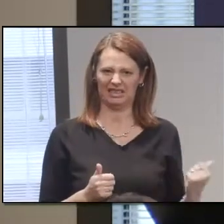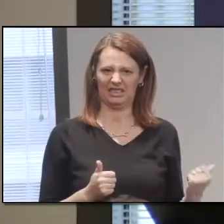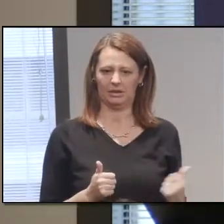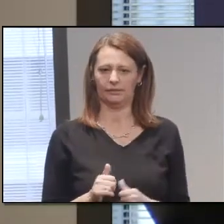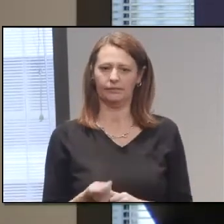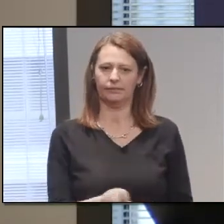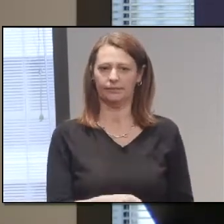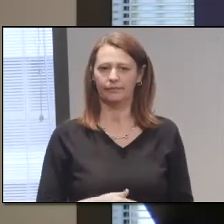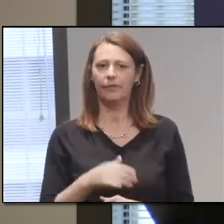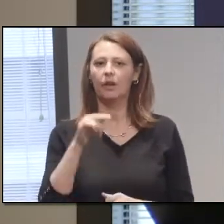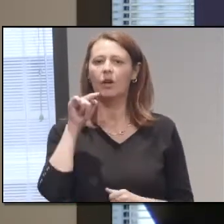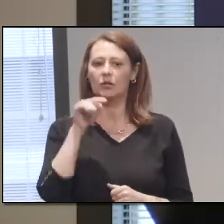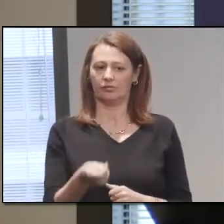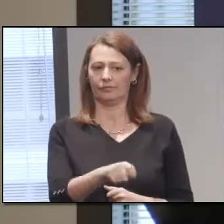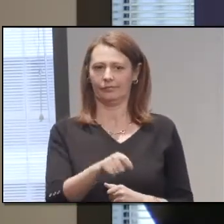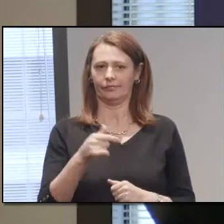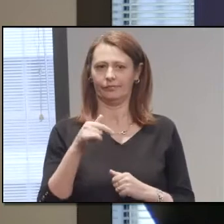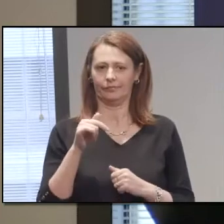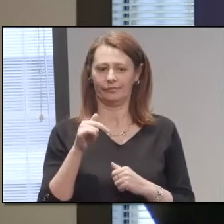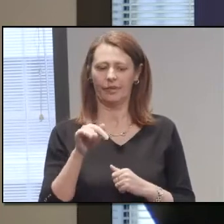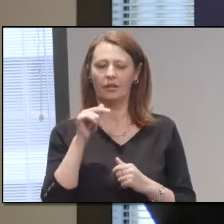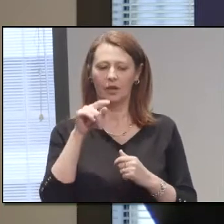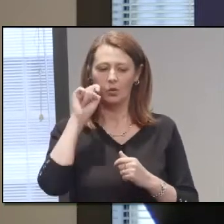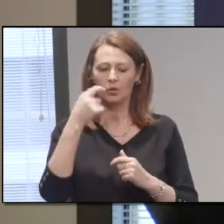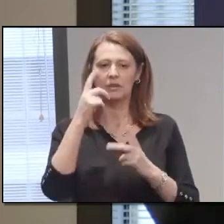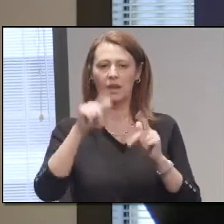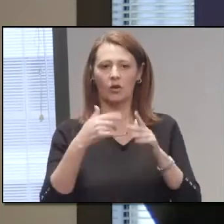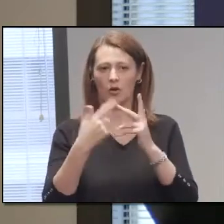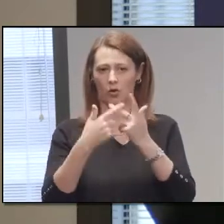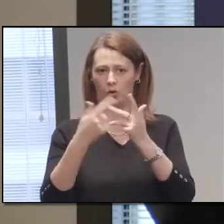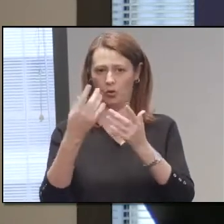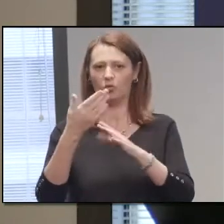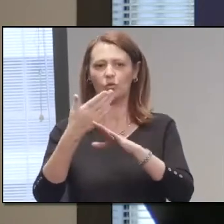who don't know, EPA has a new board commencing on the 1st of July and so thanks Deb for coming